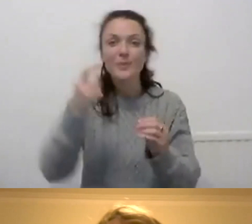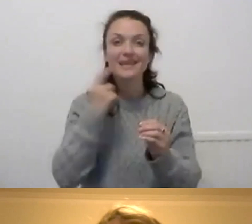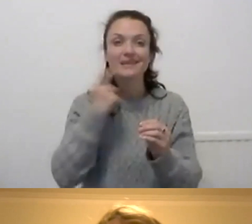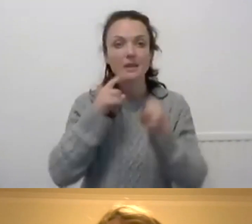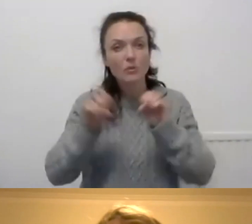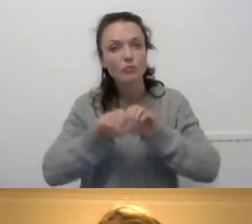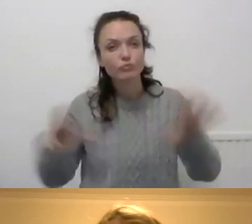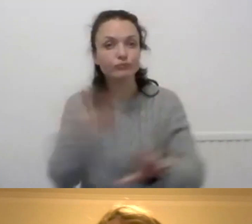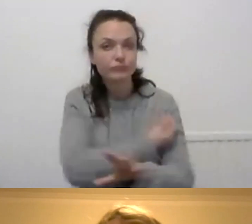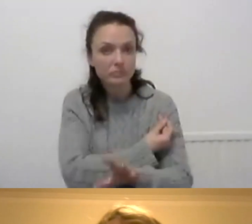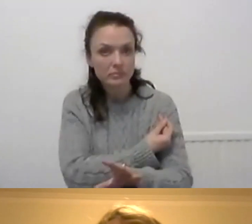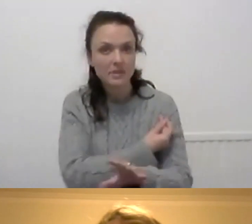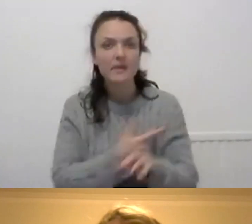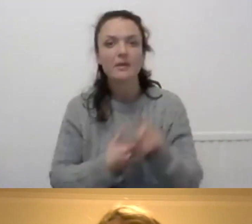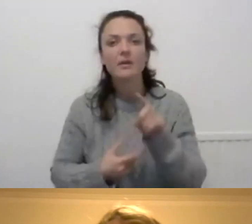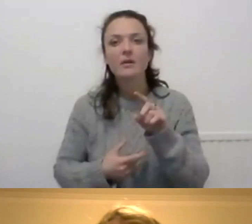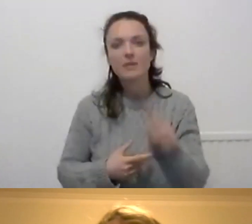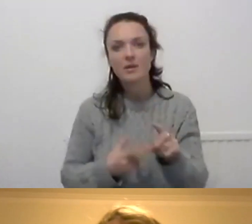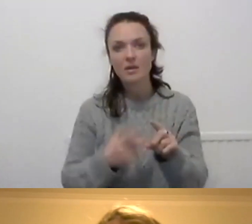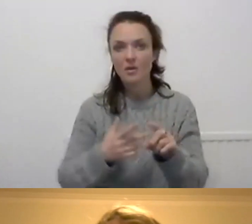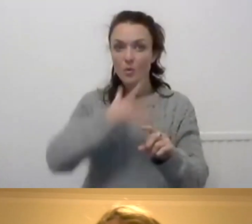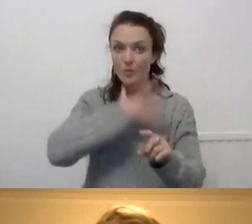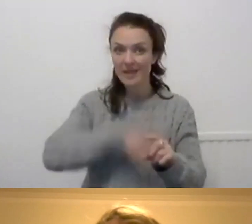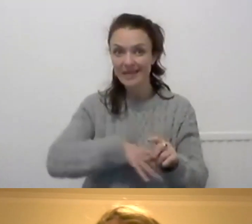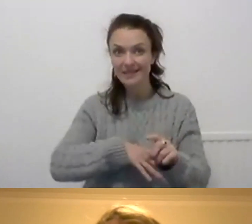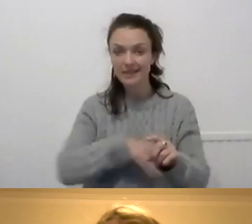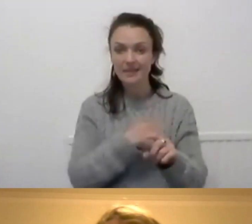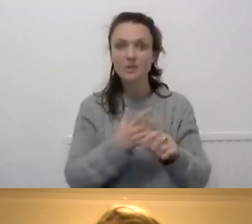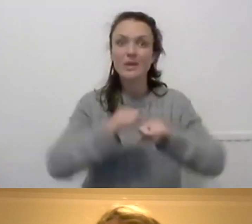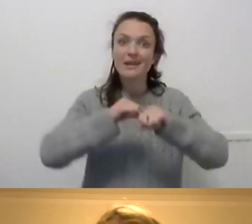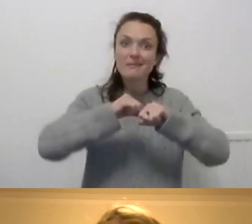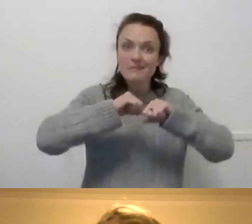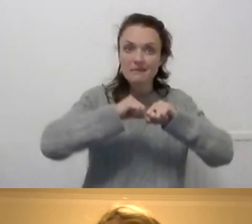pop ups, I don't know we need to sit down and work with our local councillors, your local team and